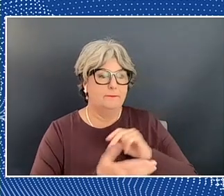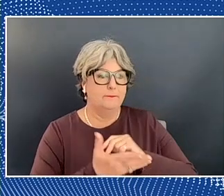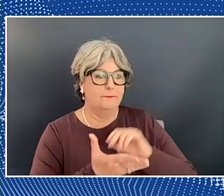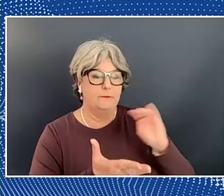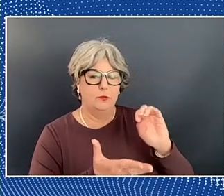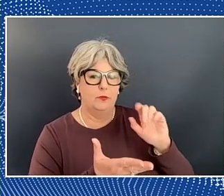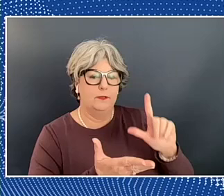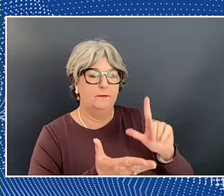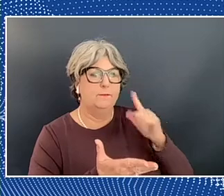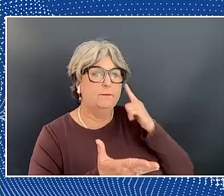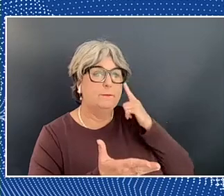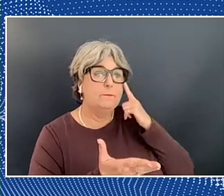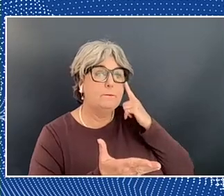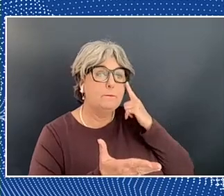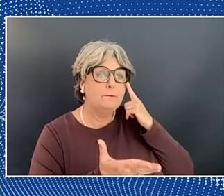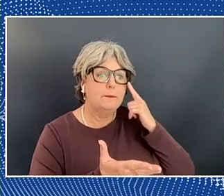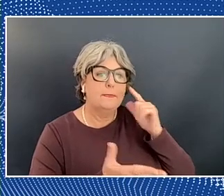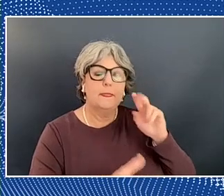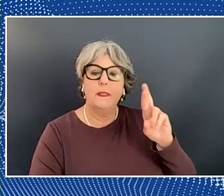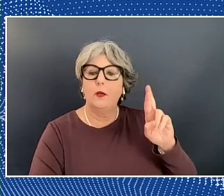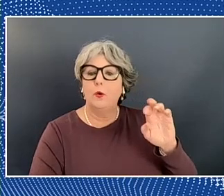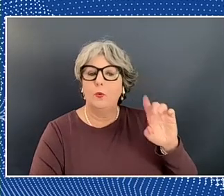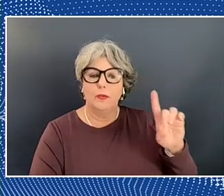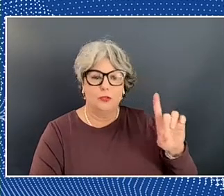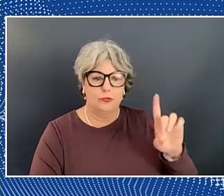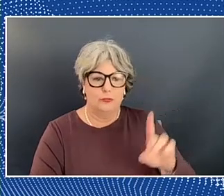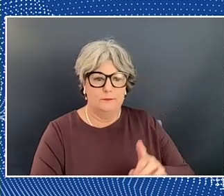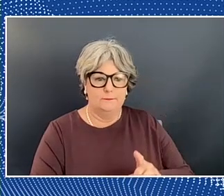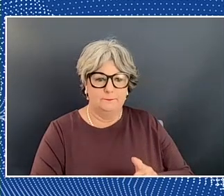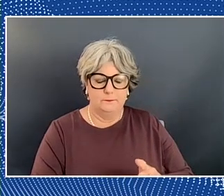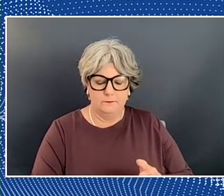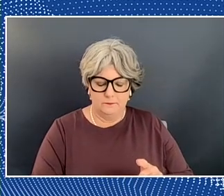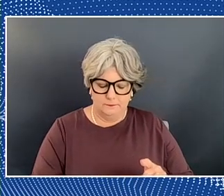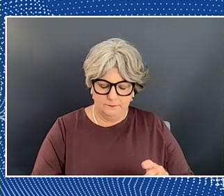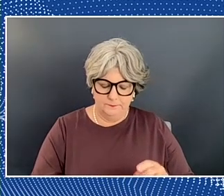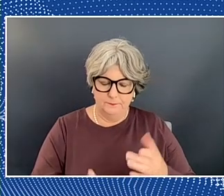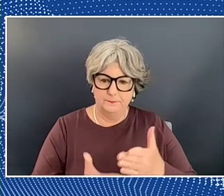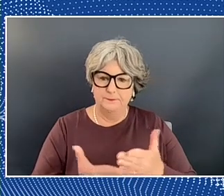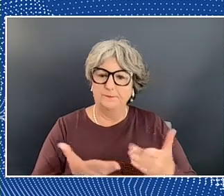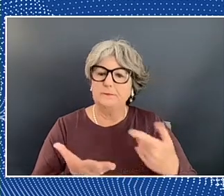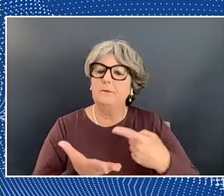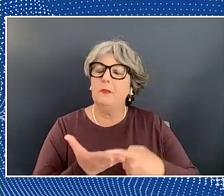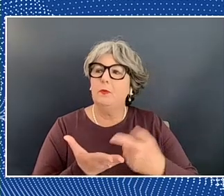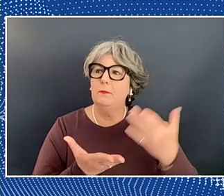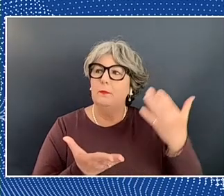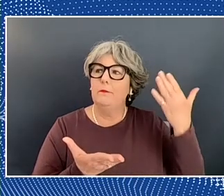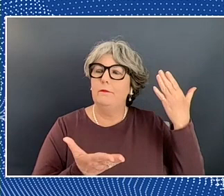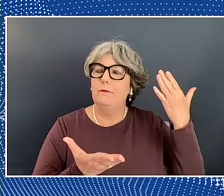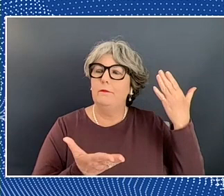Hi Mike, thank you. Yeah, I just wanted to revisit something that we discussed when we were talking about B earlier today.